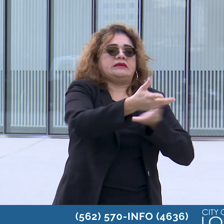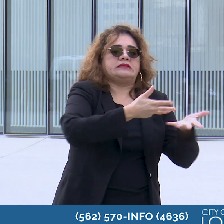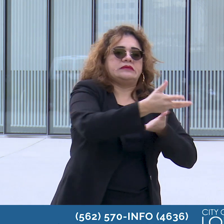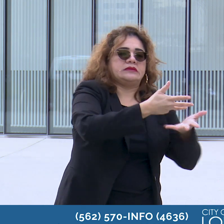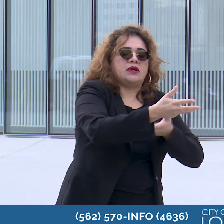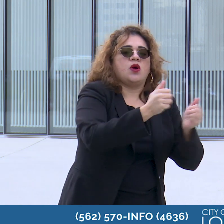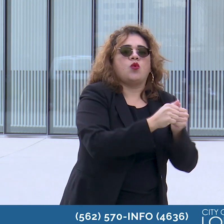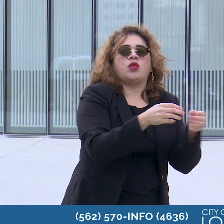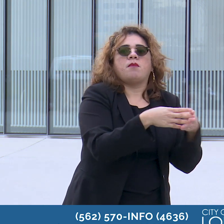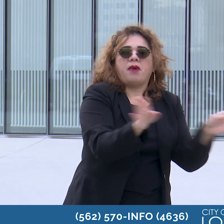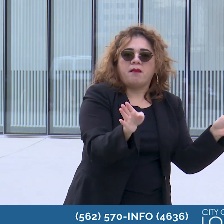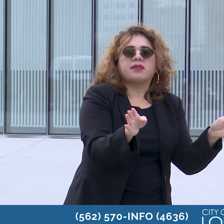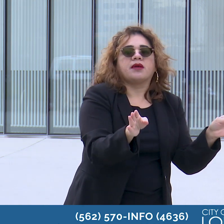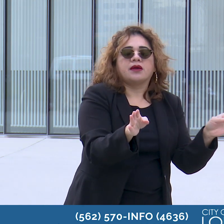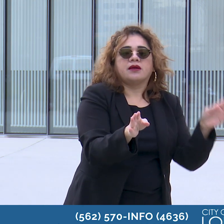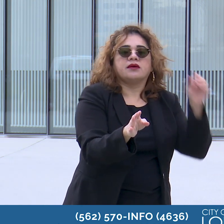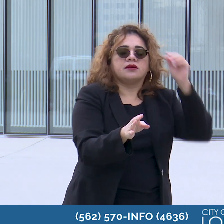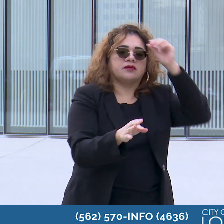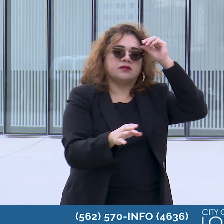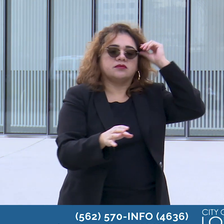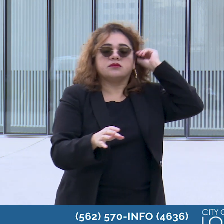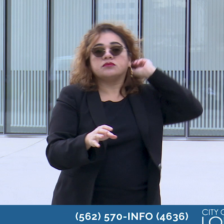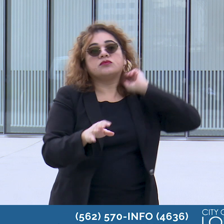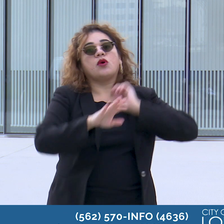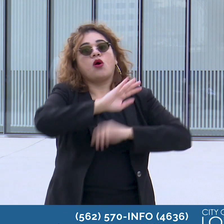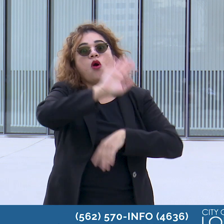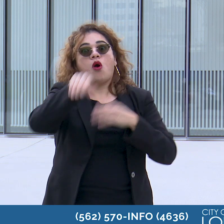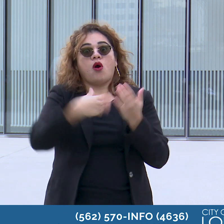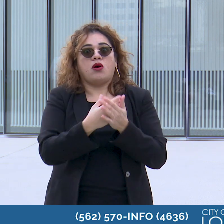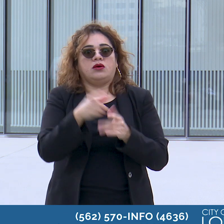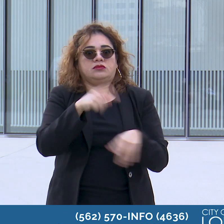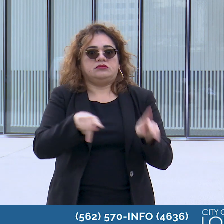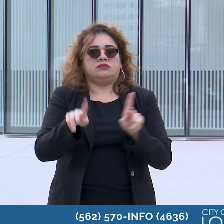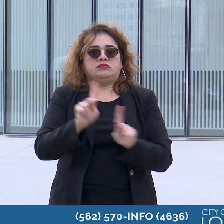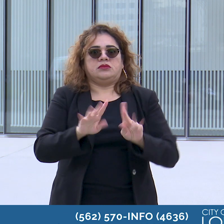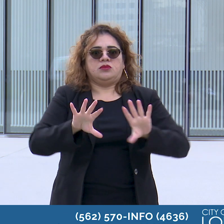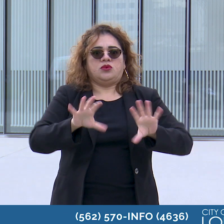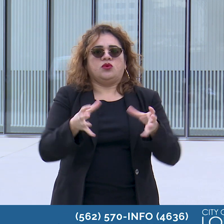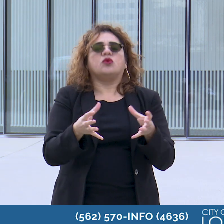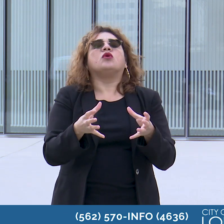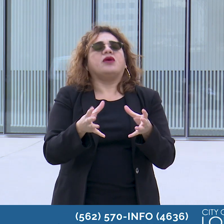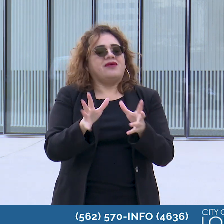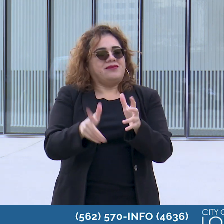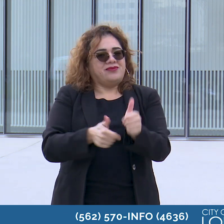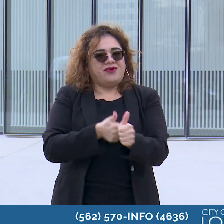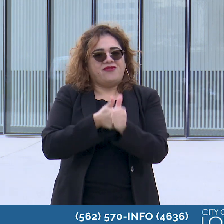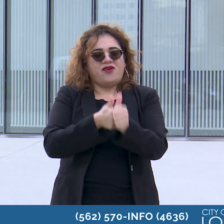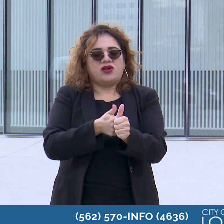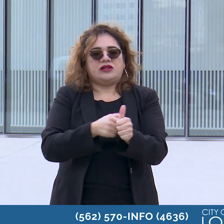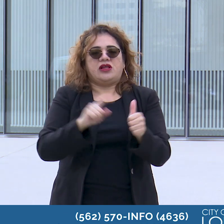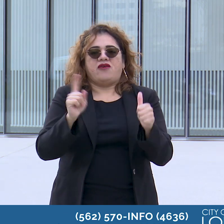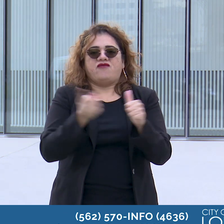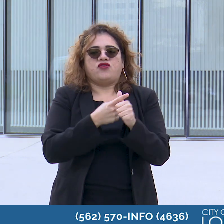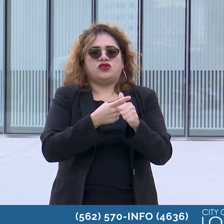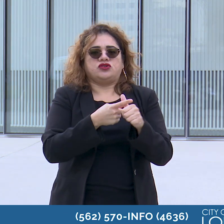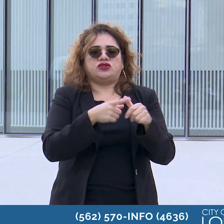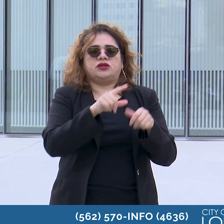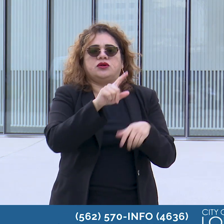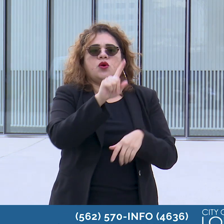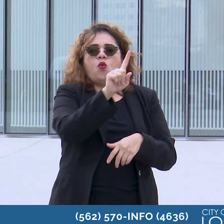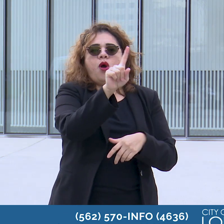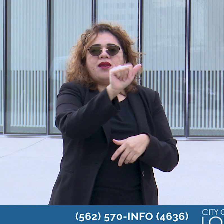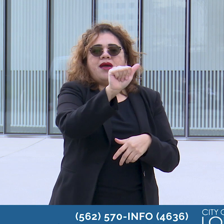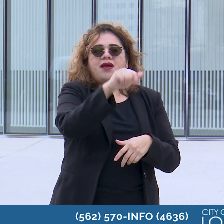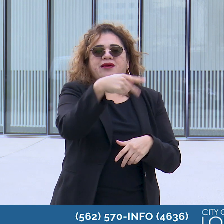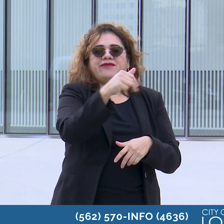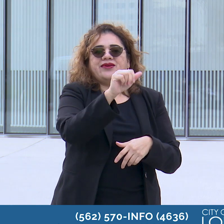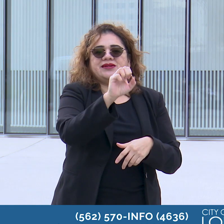with the public, all of those folks will also follow that first group we just discussed.